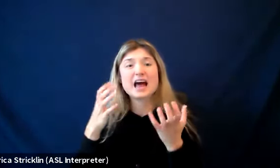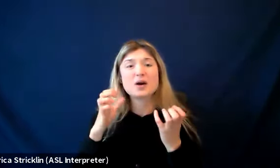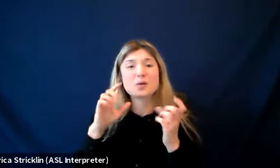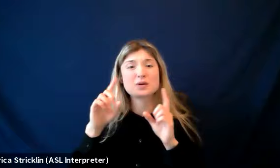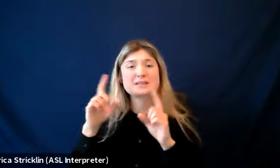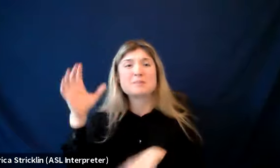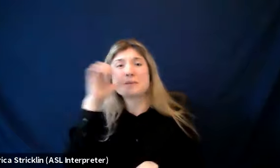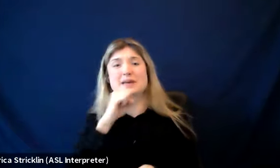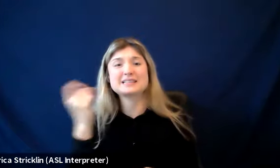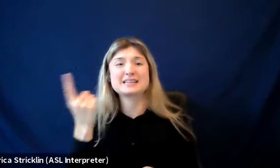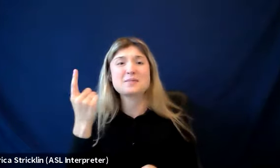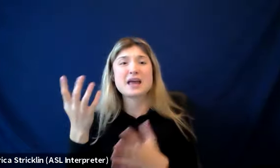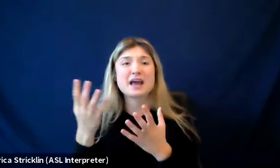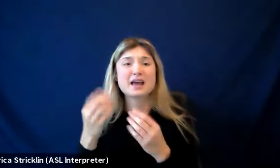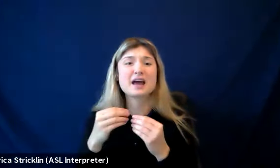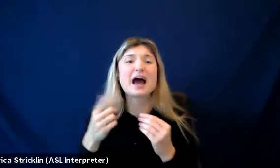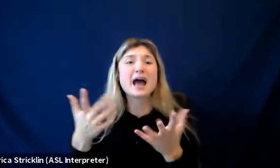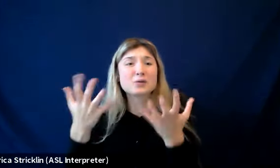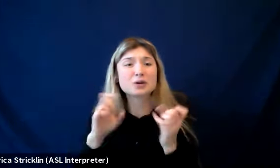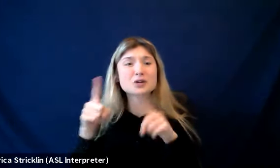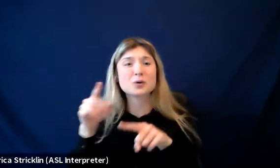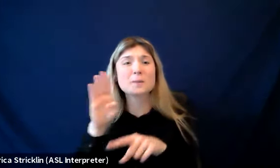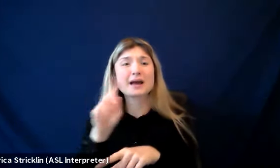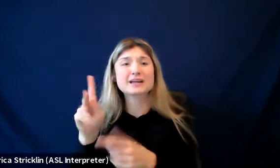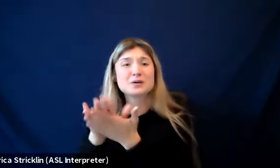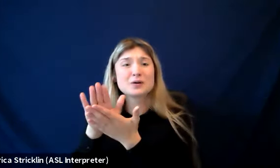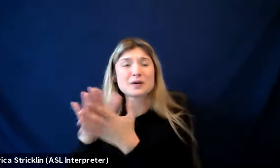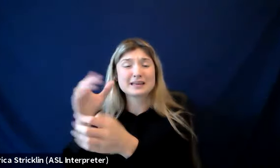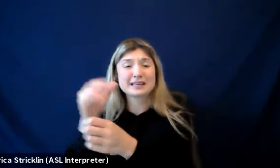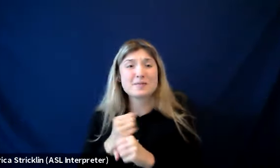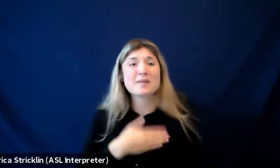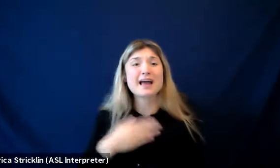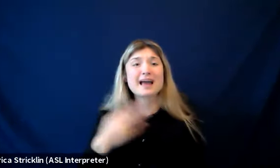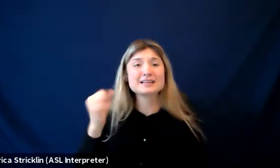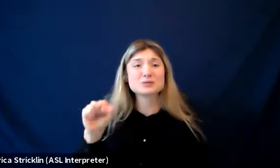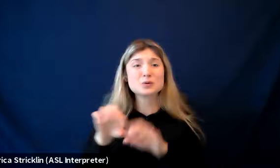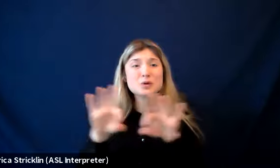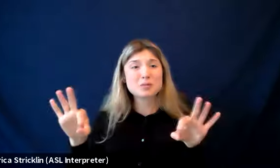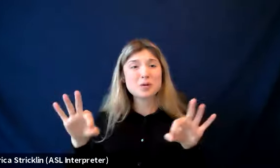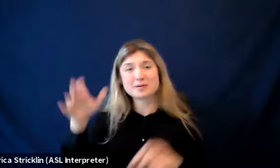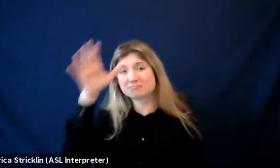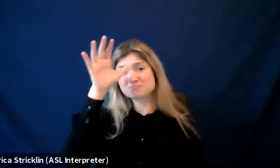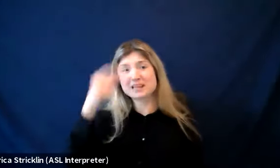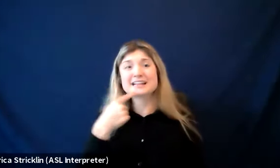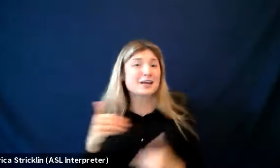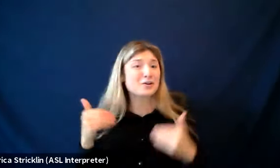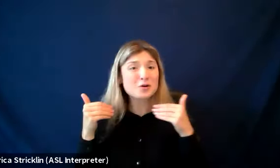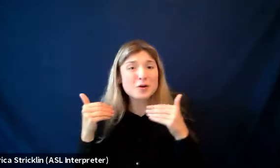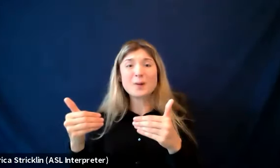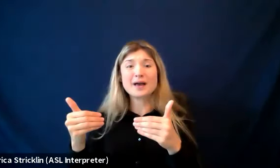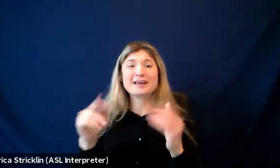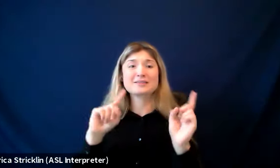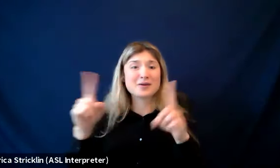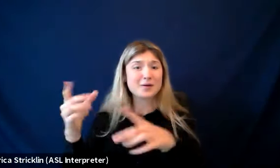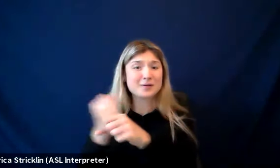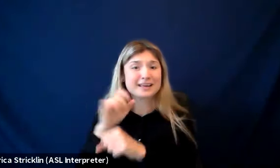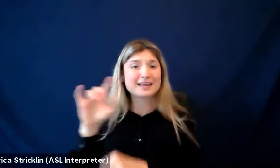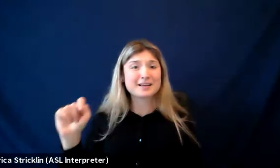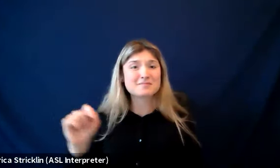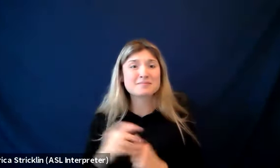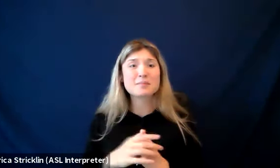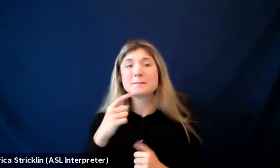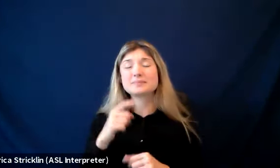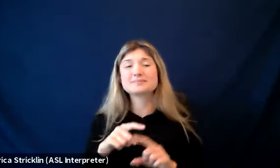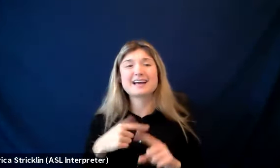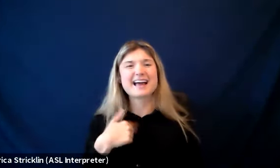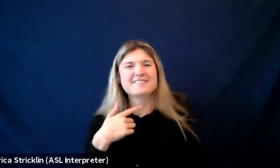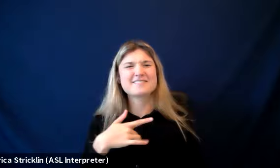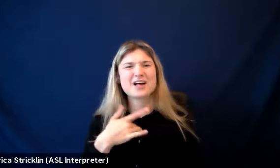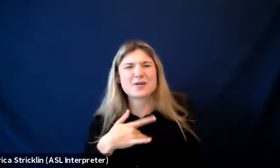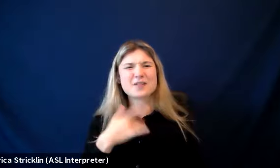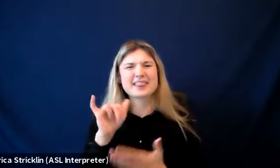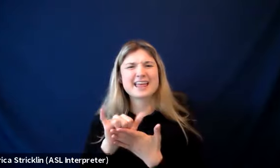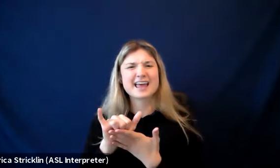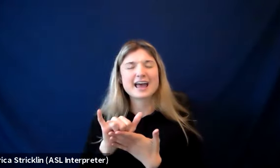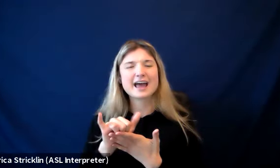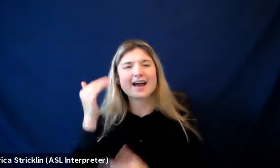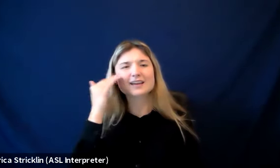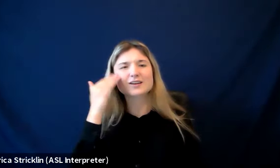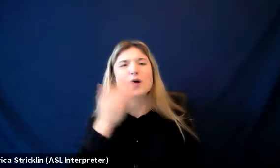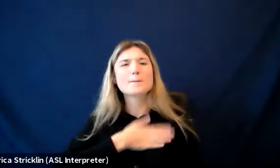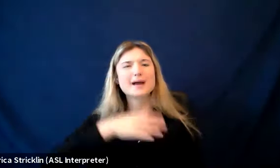I wanted my high school diploma, so it was like well go ahead and go for me my way I'm right on the side with you. So I felt that I know that he's going to be right there by my side.